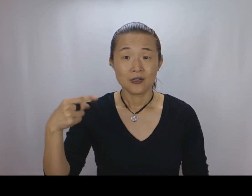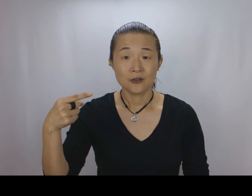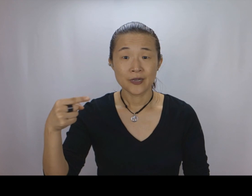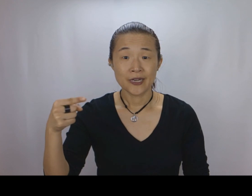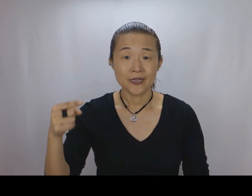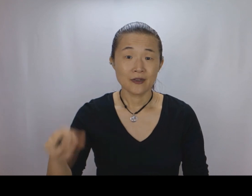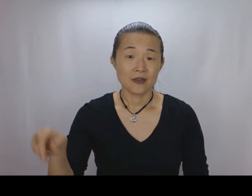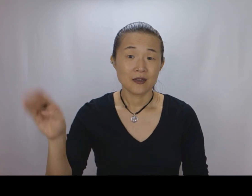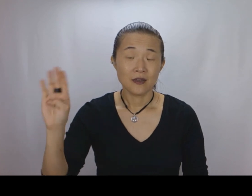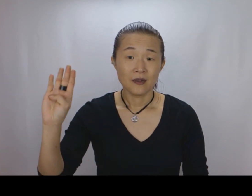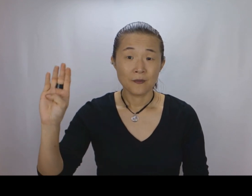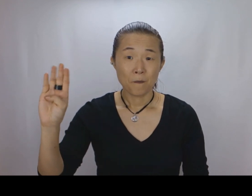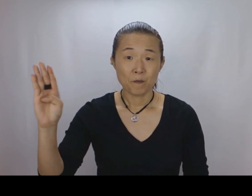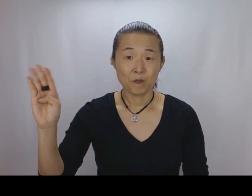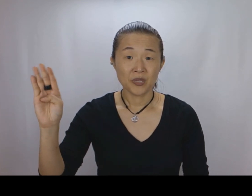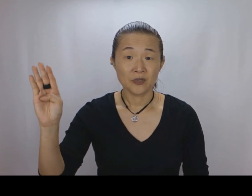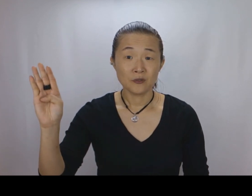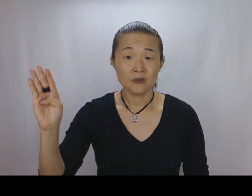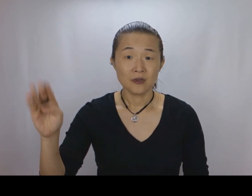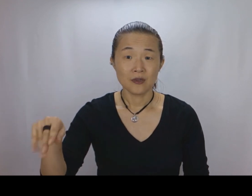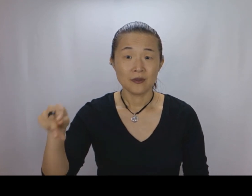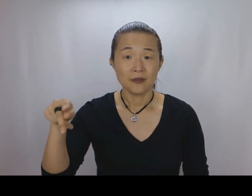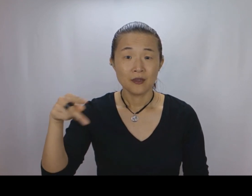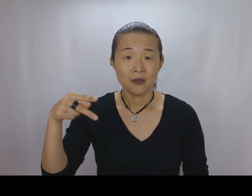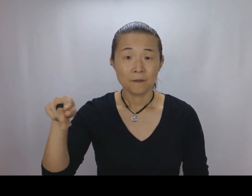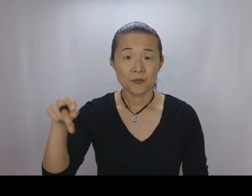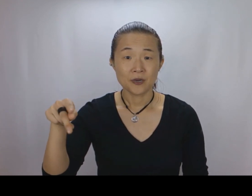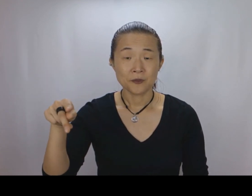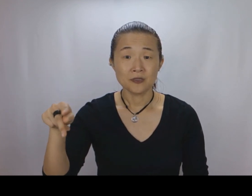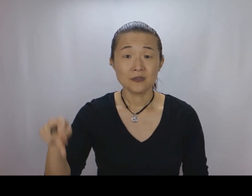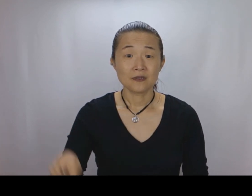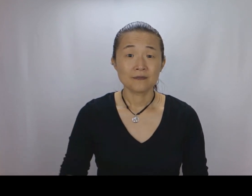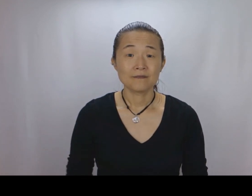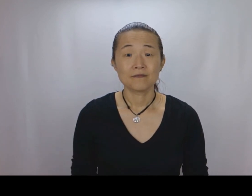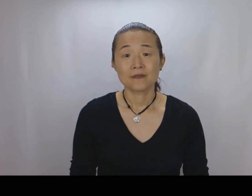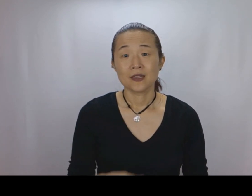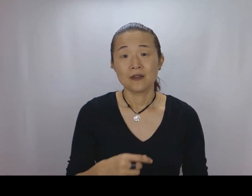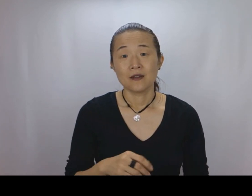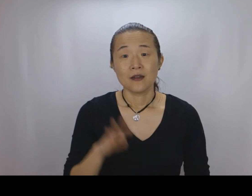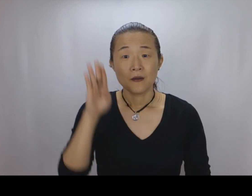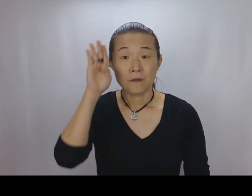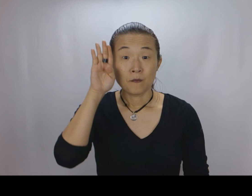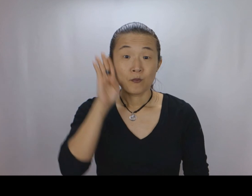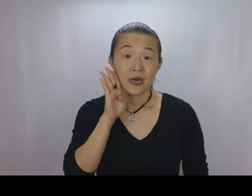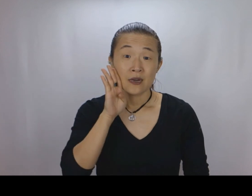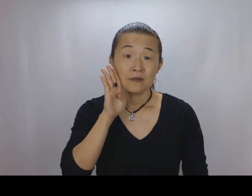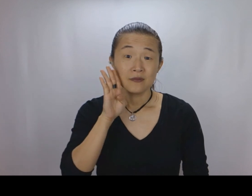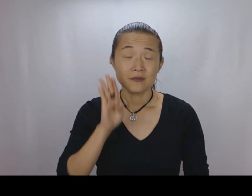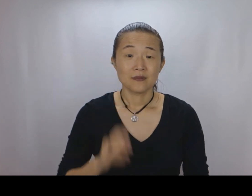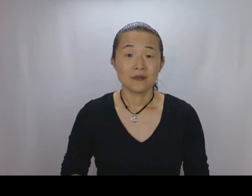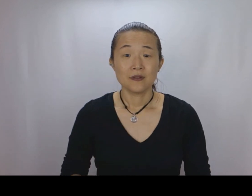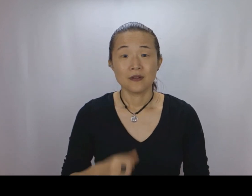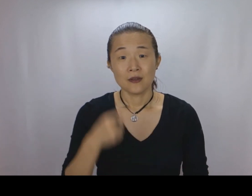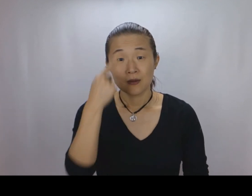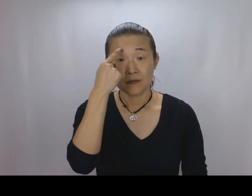Green Blue Purple Brown